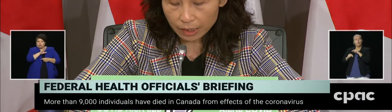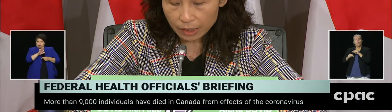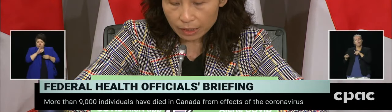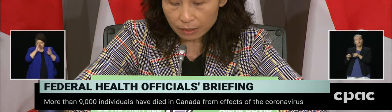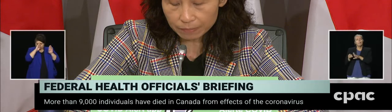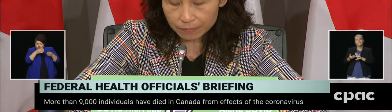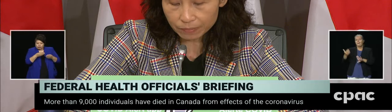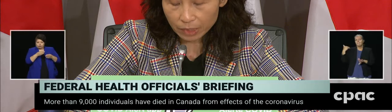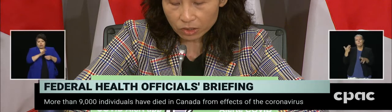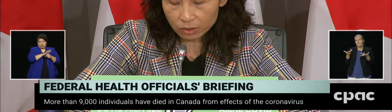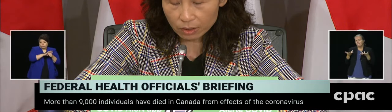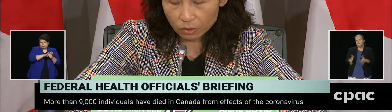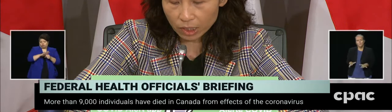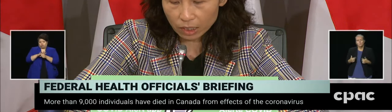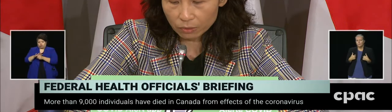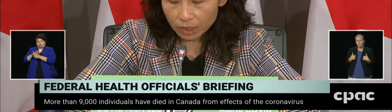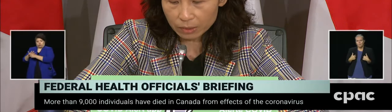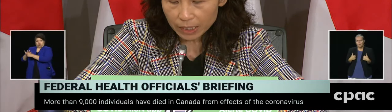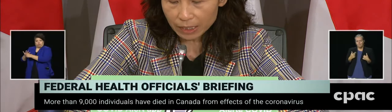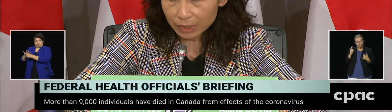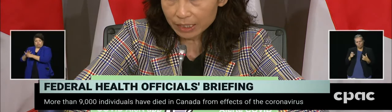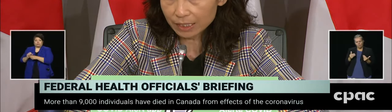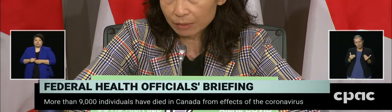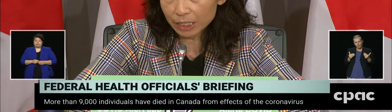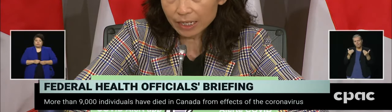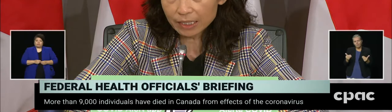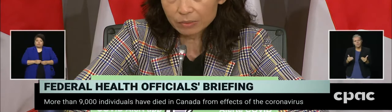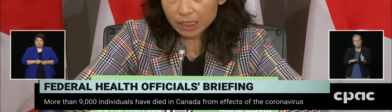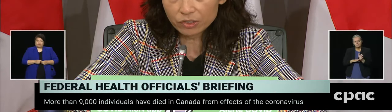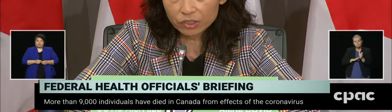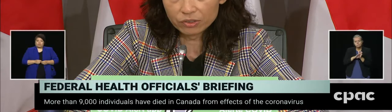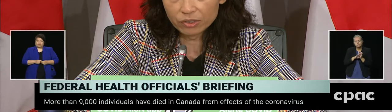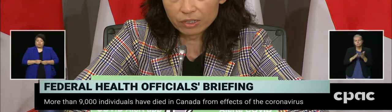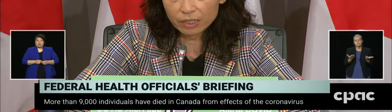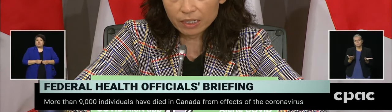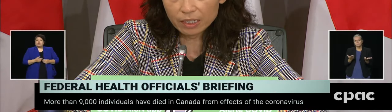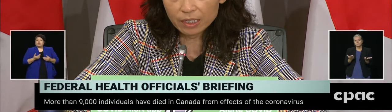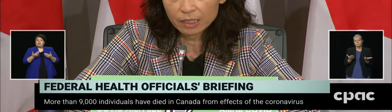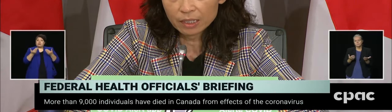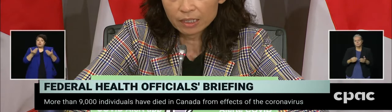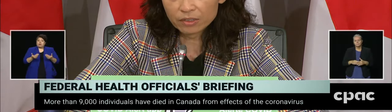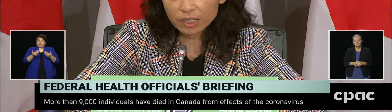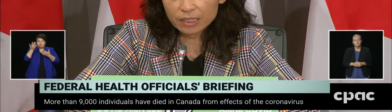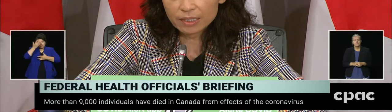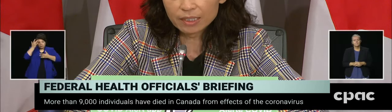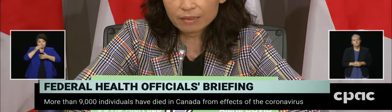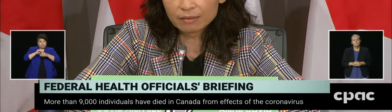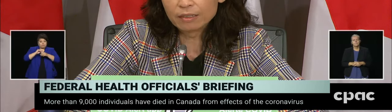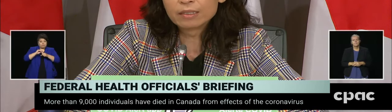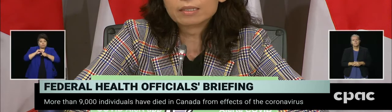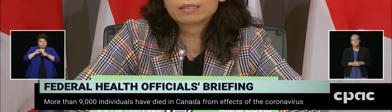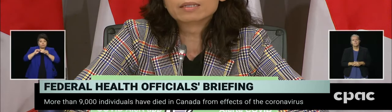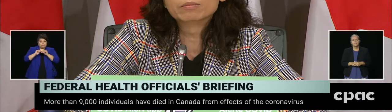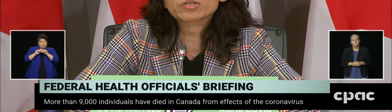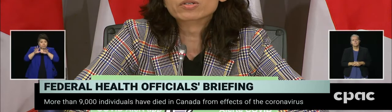BEING INDICATED RIGHT NOW.